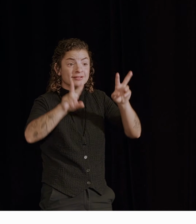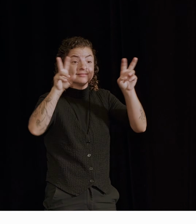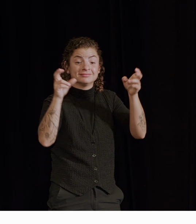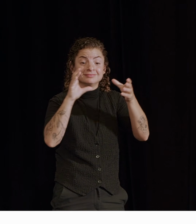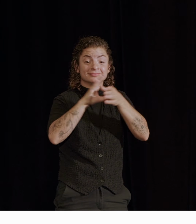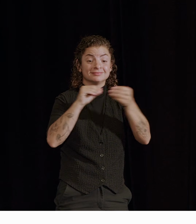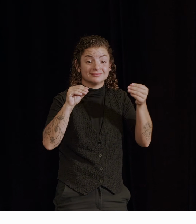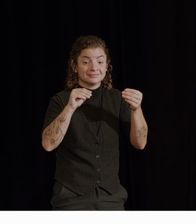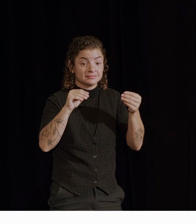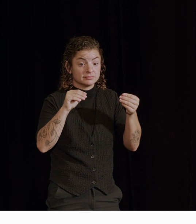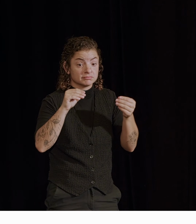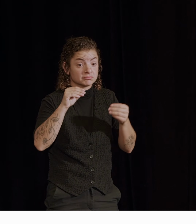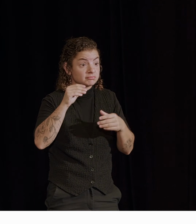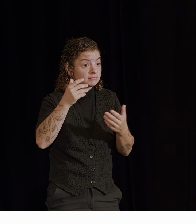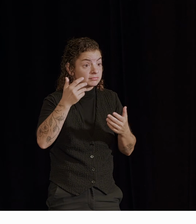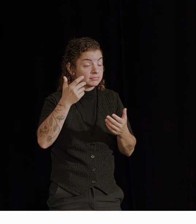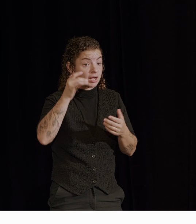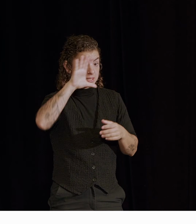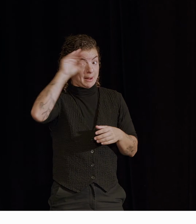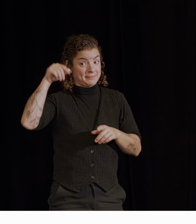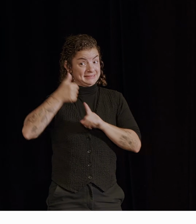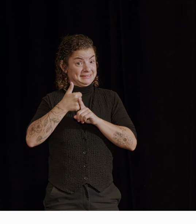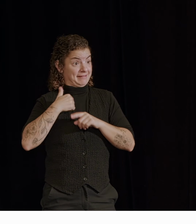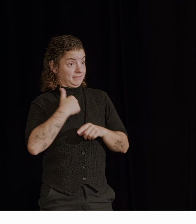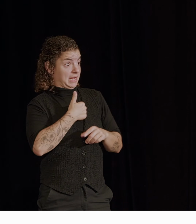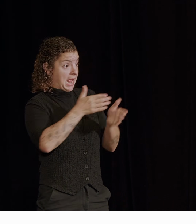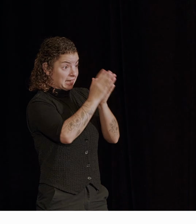believe me, the press isn't always our friend."